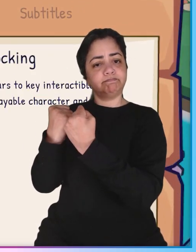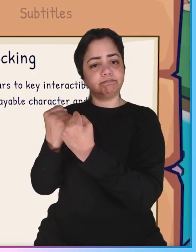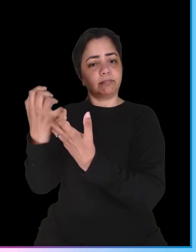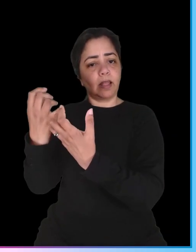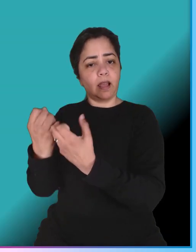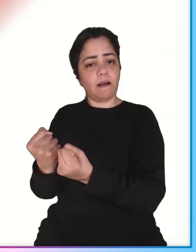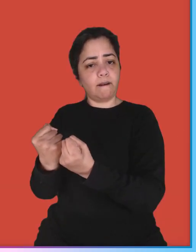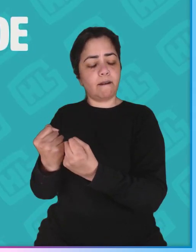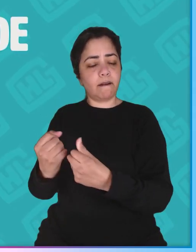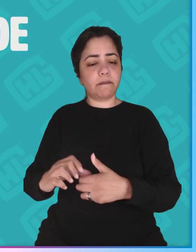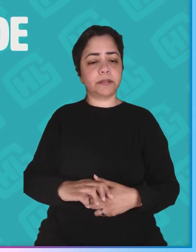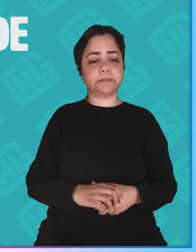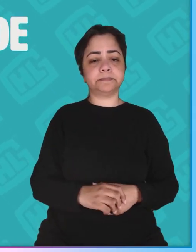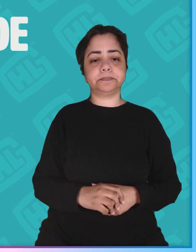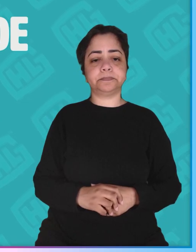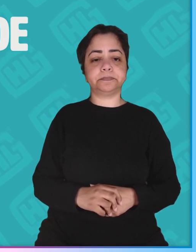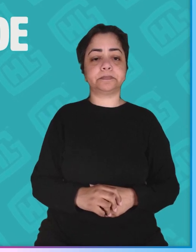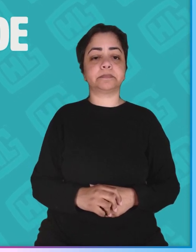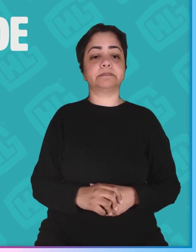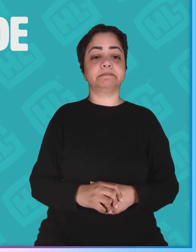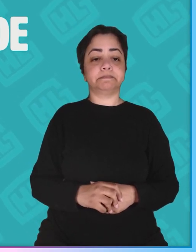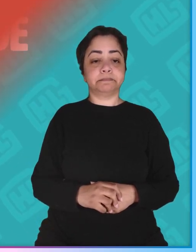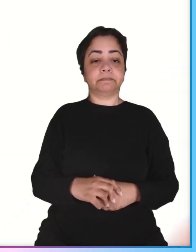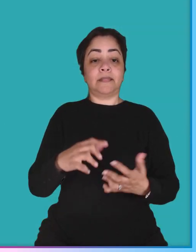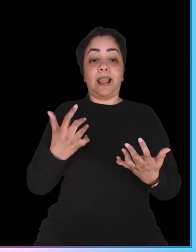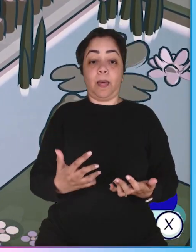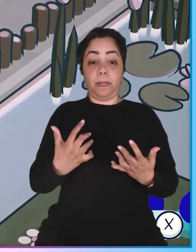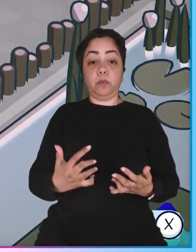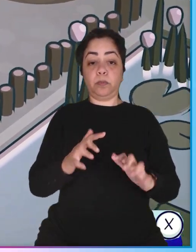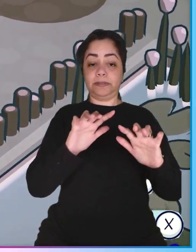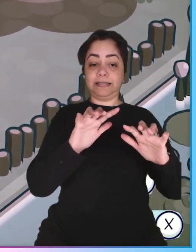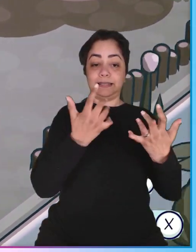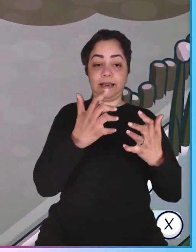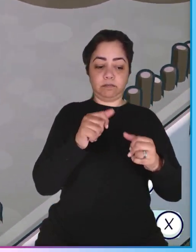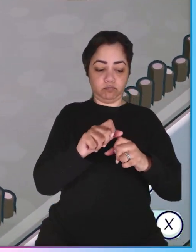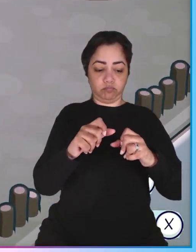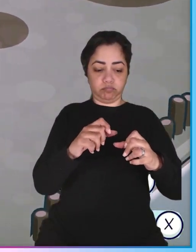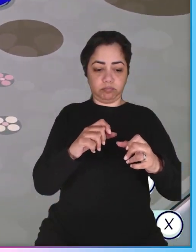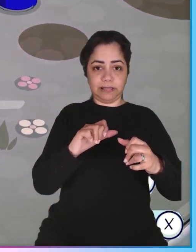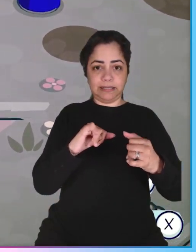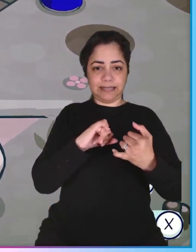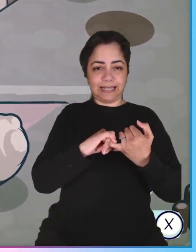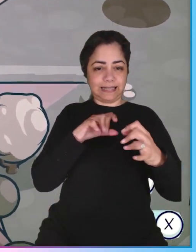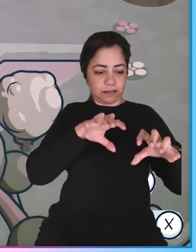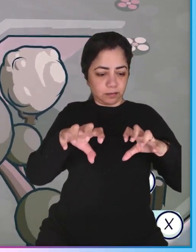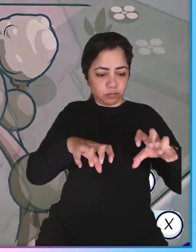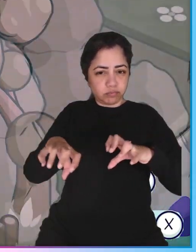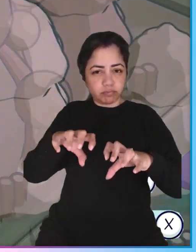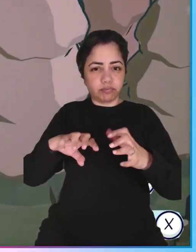These include colour blocking, which applies block colours to key characters and interactable elements,